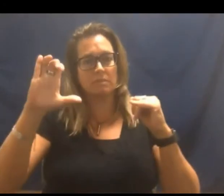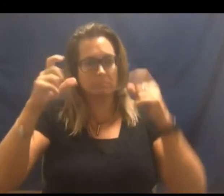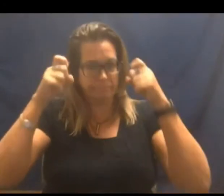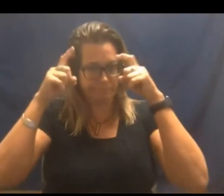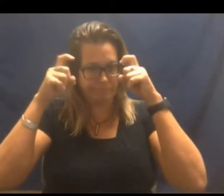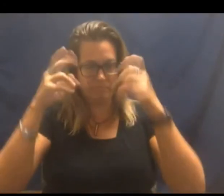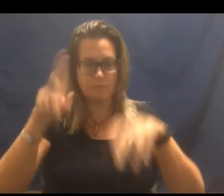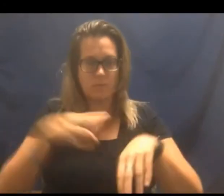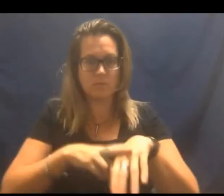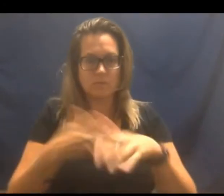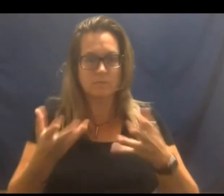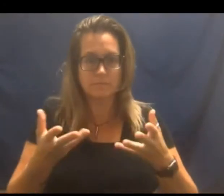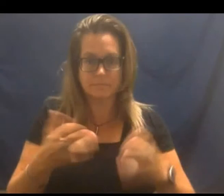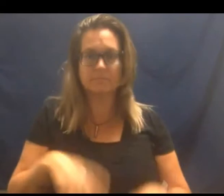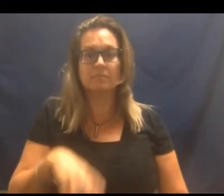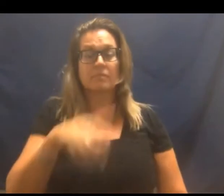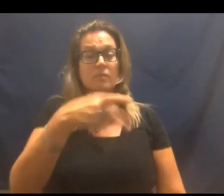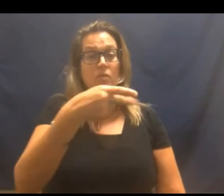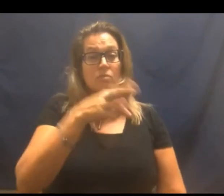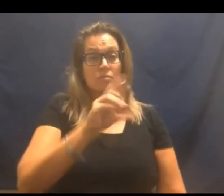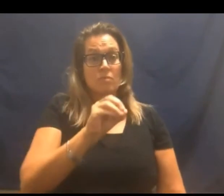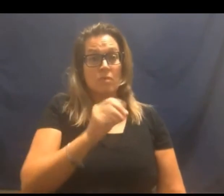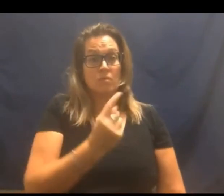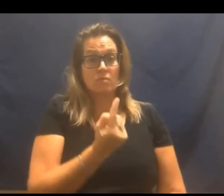above it that means "topic "and you'd raise your